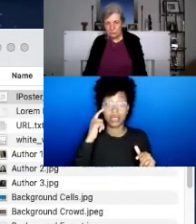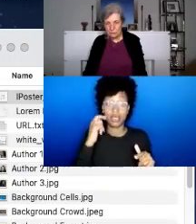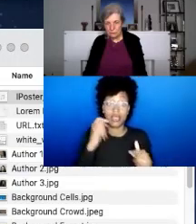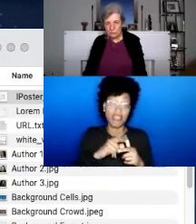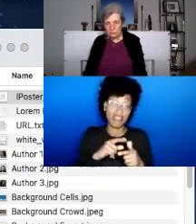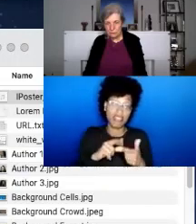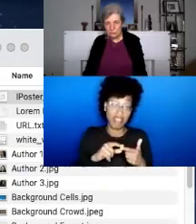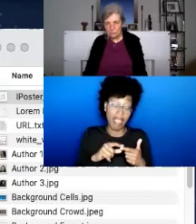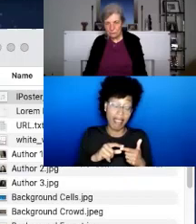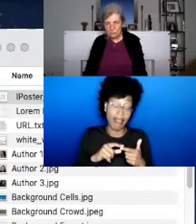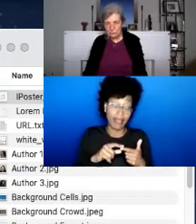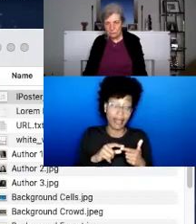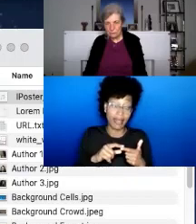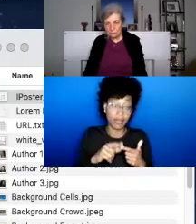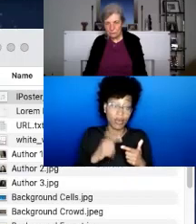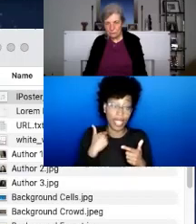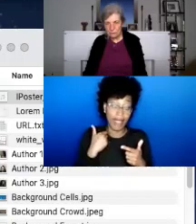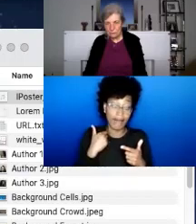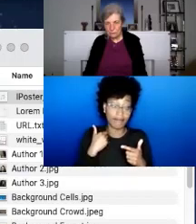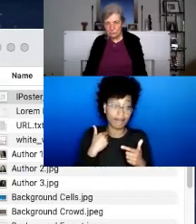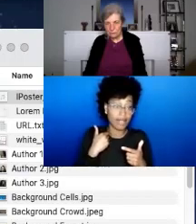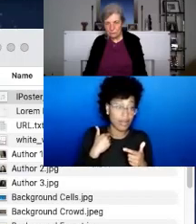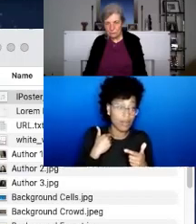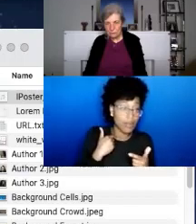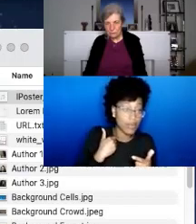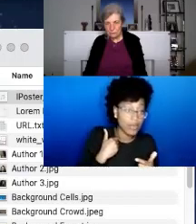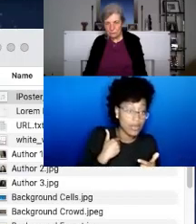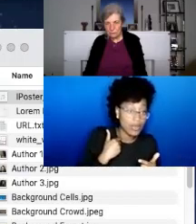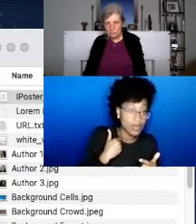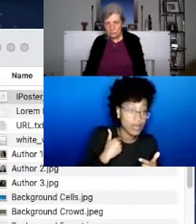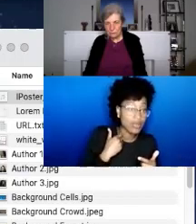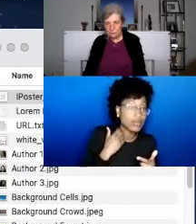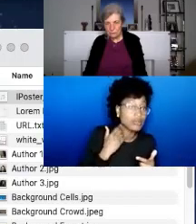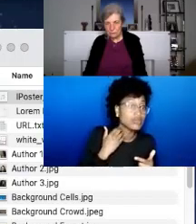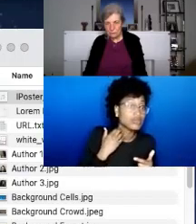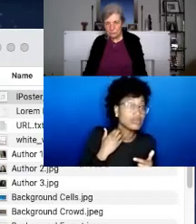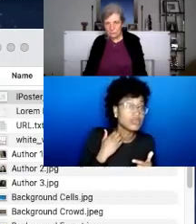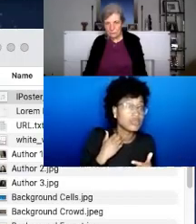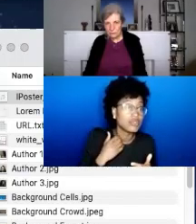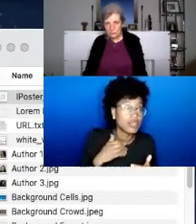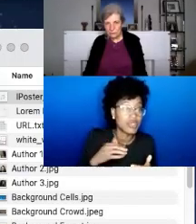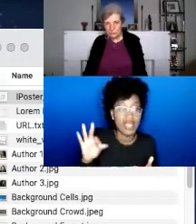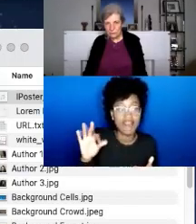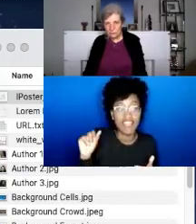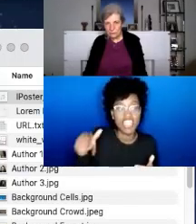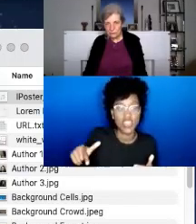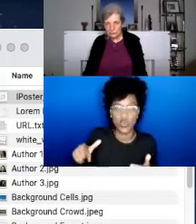07:42:33 let me just go to support to the FAQs here.